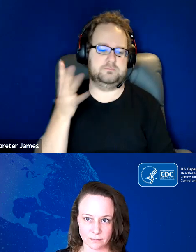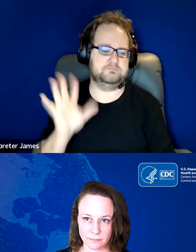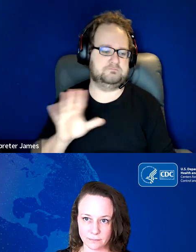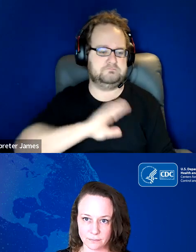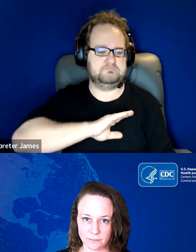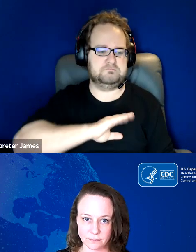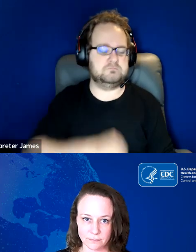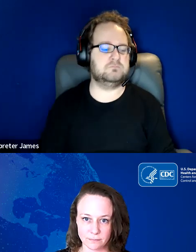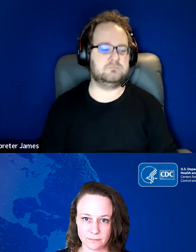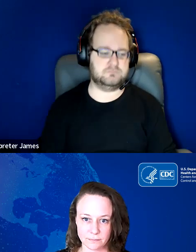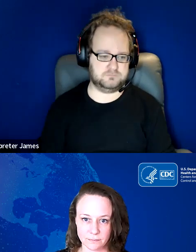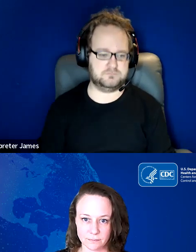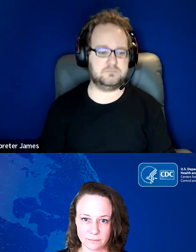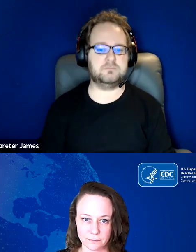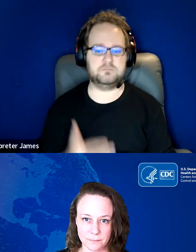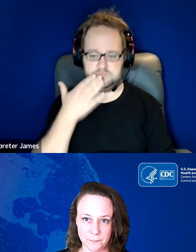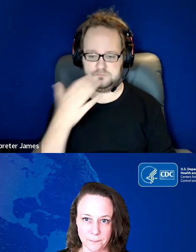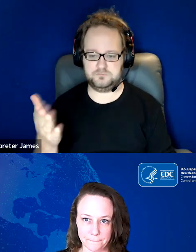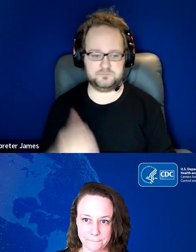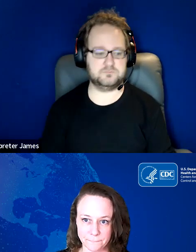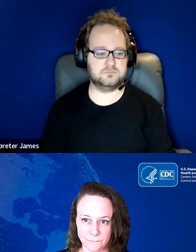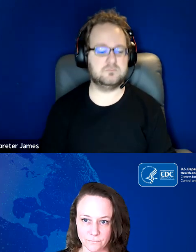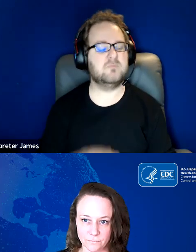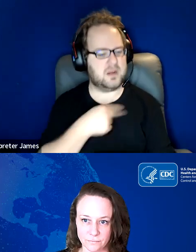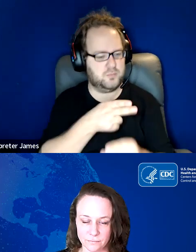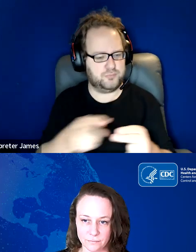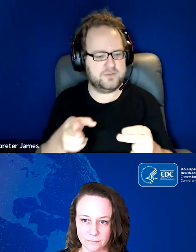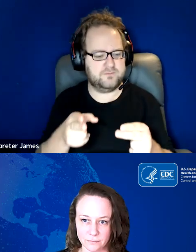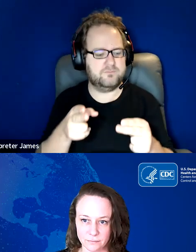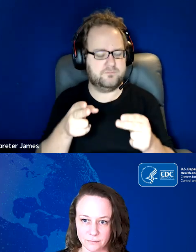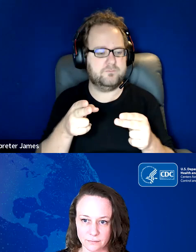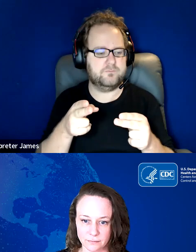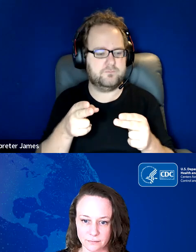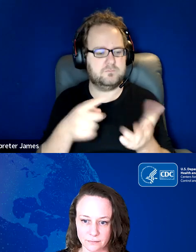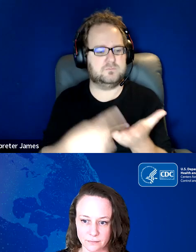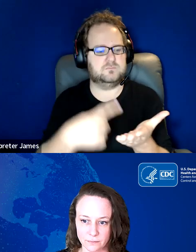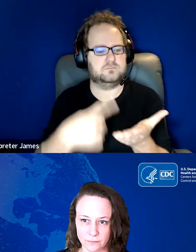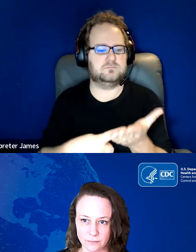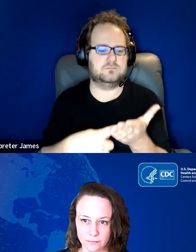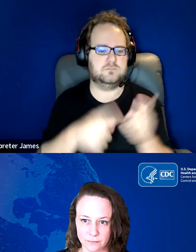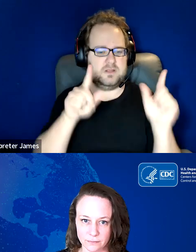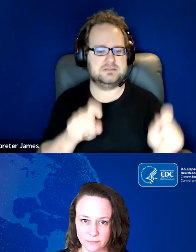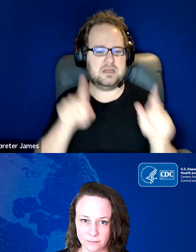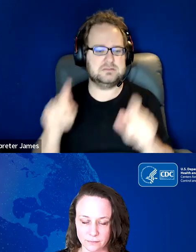» Moderator: There was a brief touch on the testing, home testing kits.